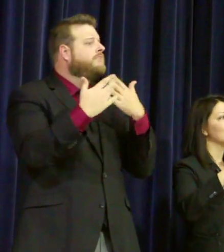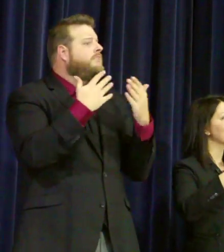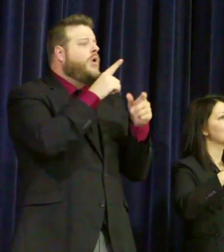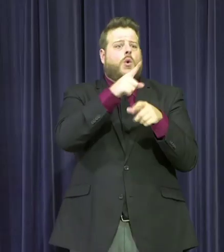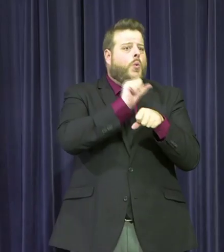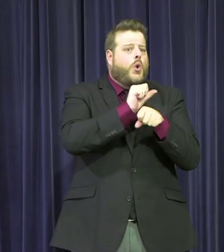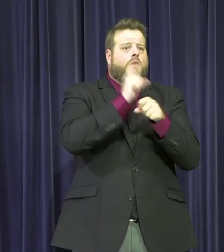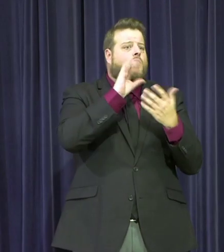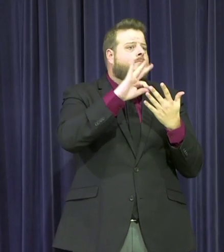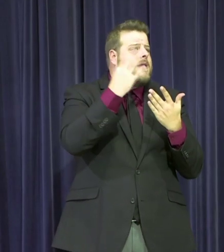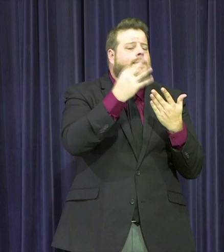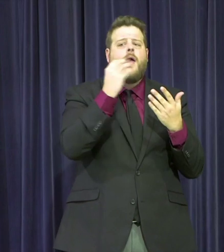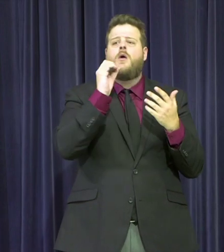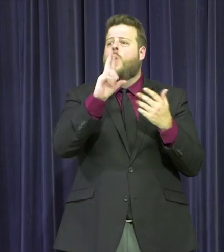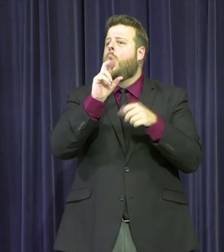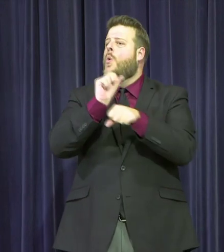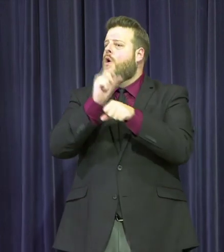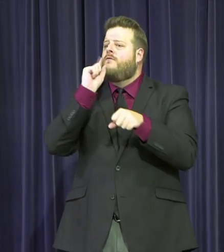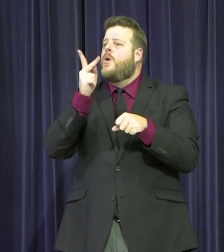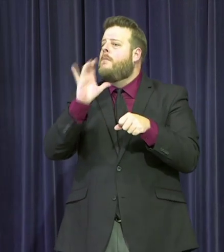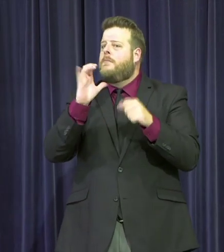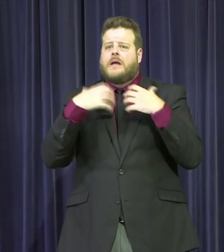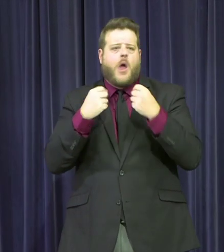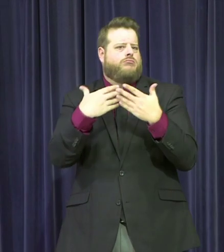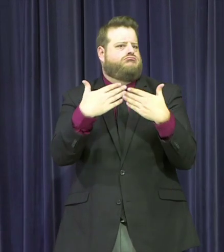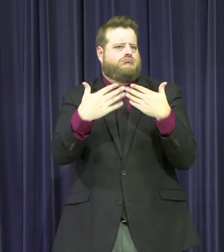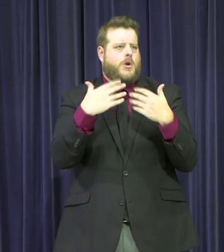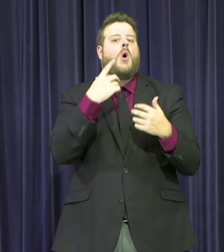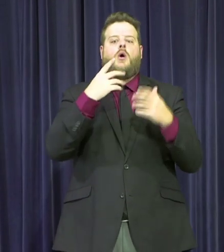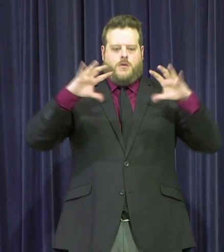work for folks in Public Health, it will be one team.